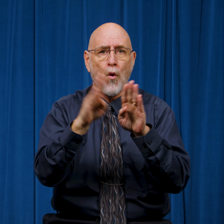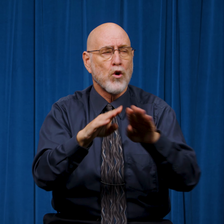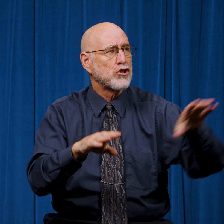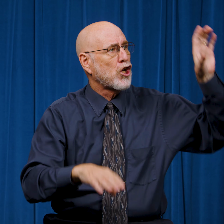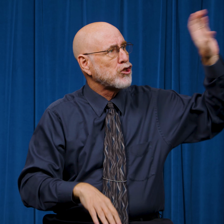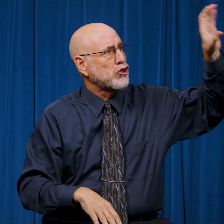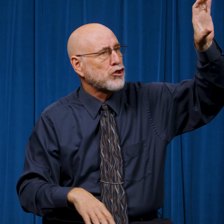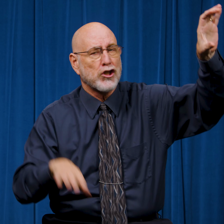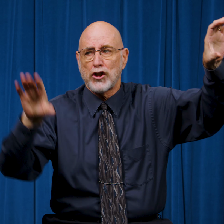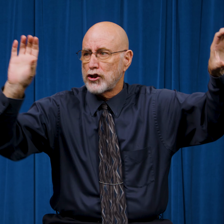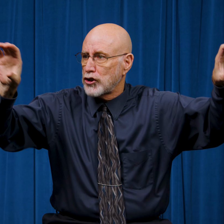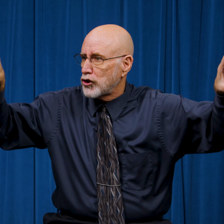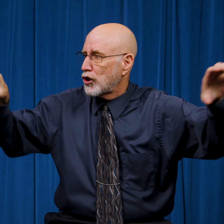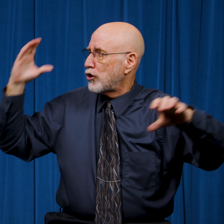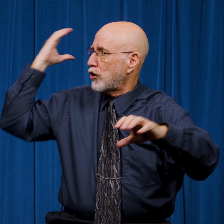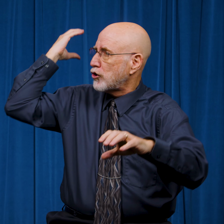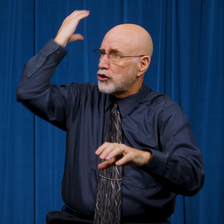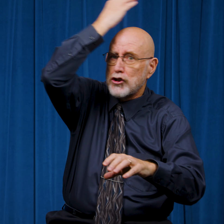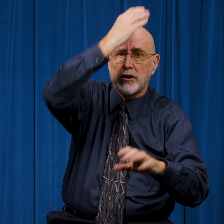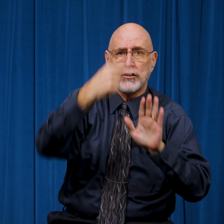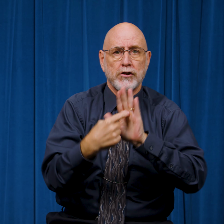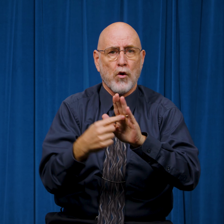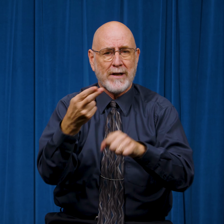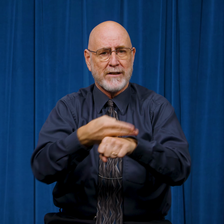These portraits depicting historical figures